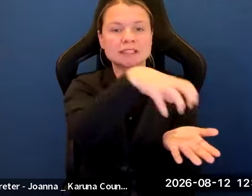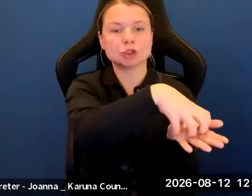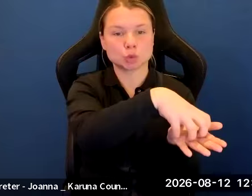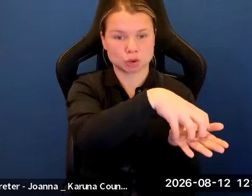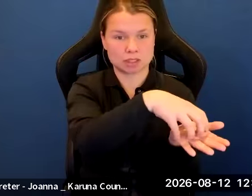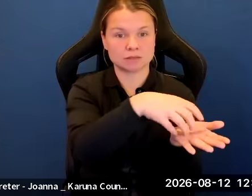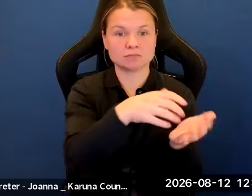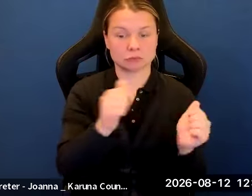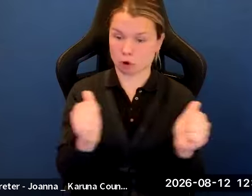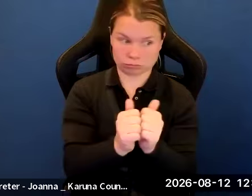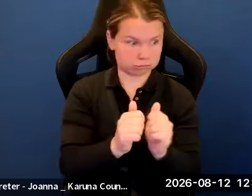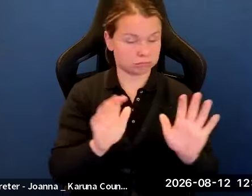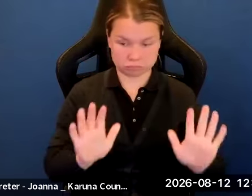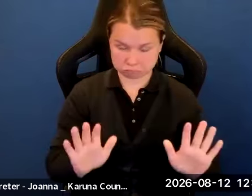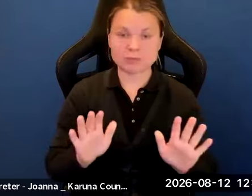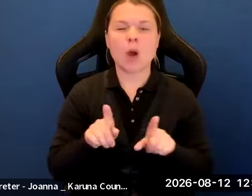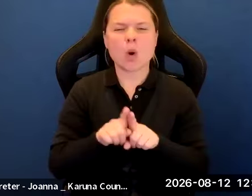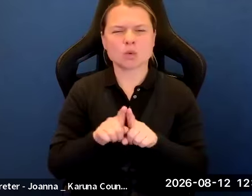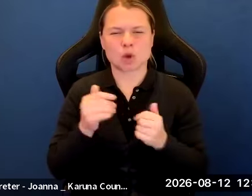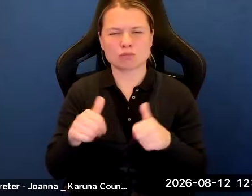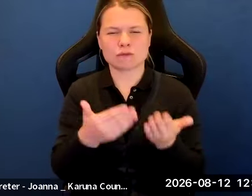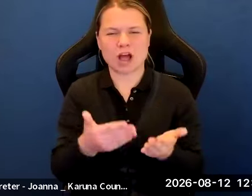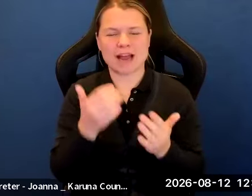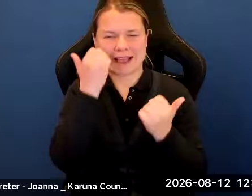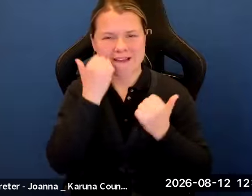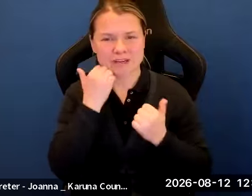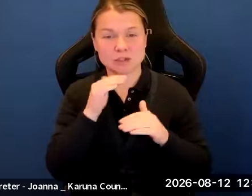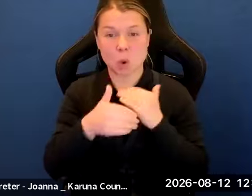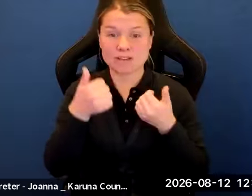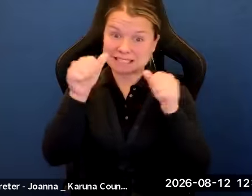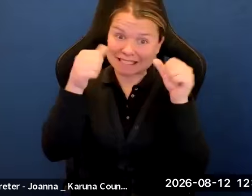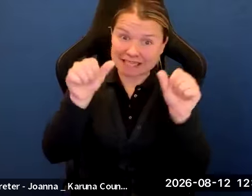there is a deadline for confirming the agreement with